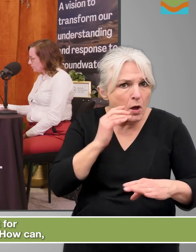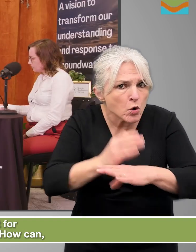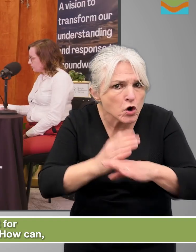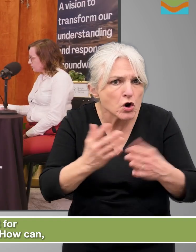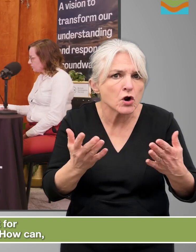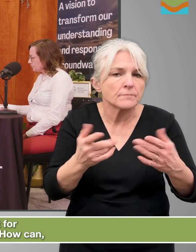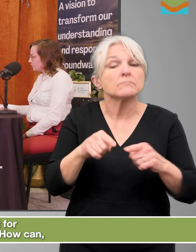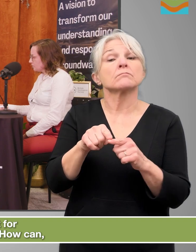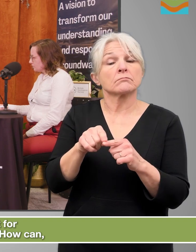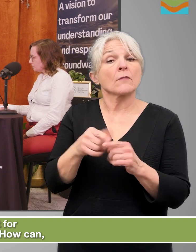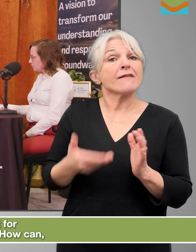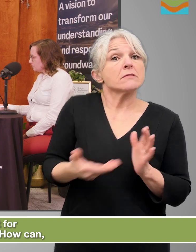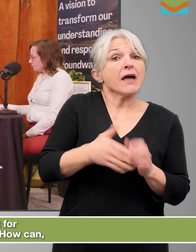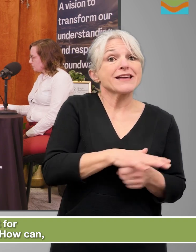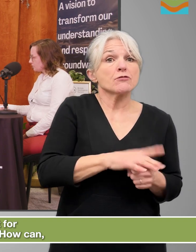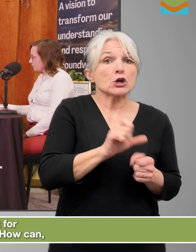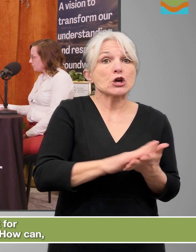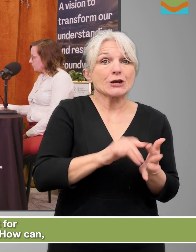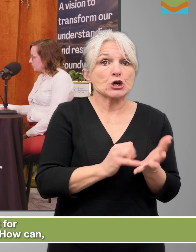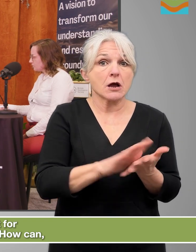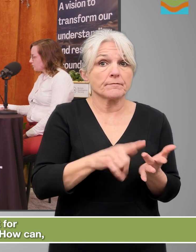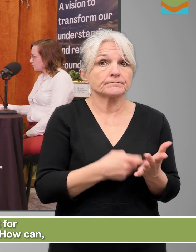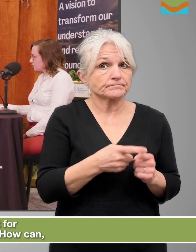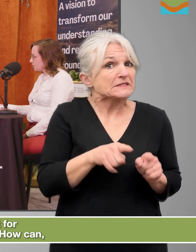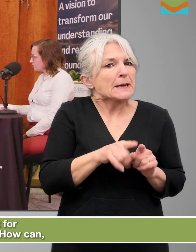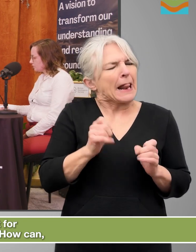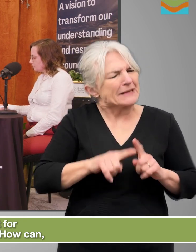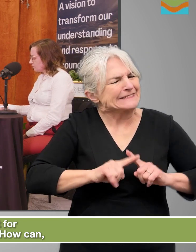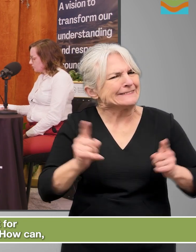bit of different geology, but for answer again similar questions. How can,